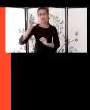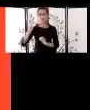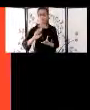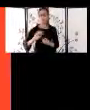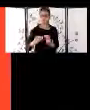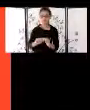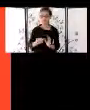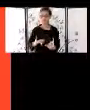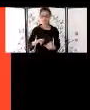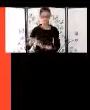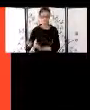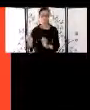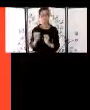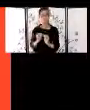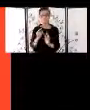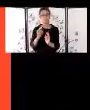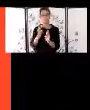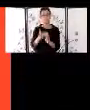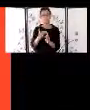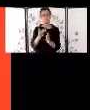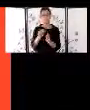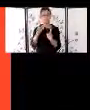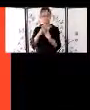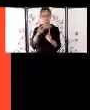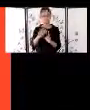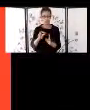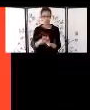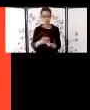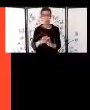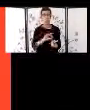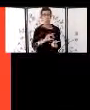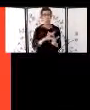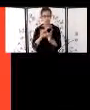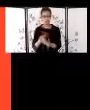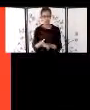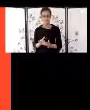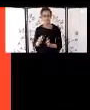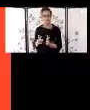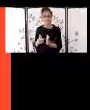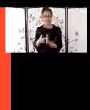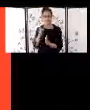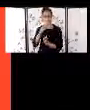more directly to the criteria of the program, which we believe should help to prioritize